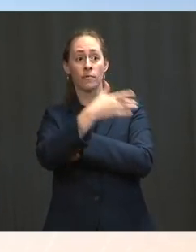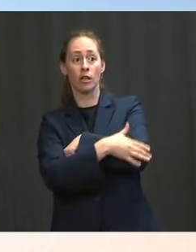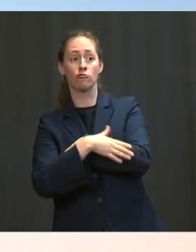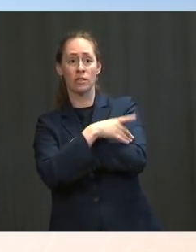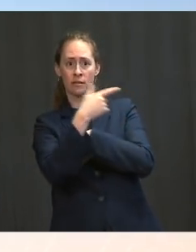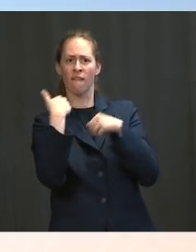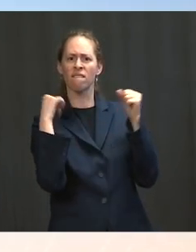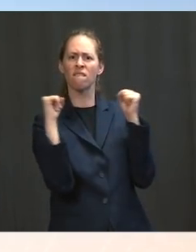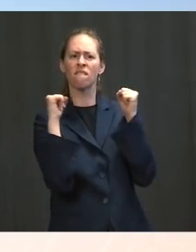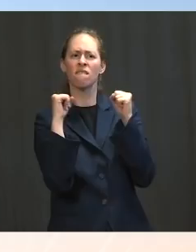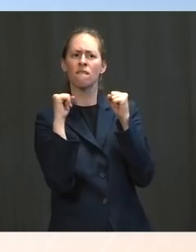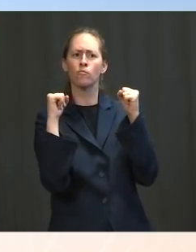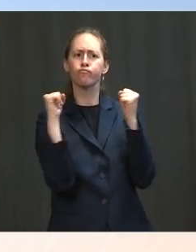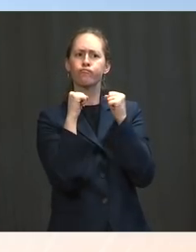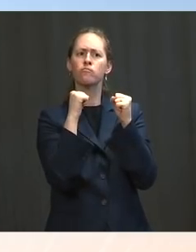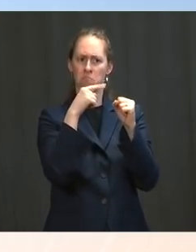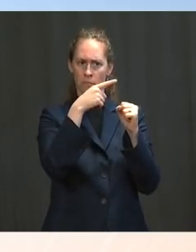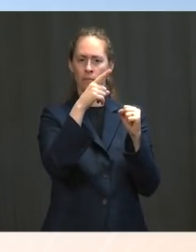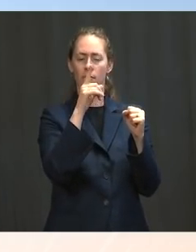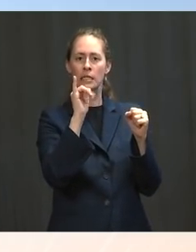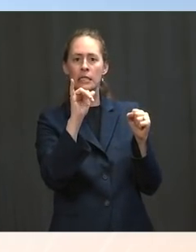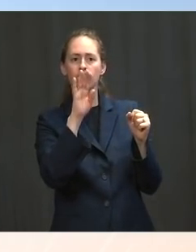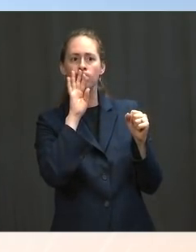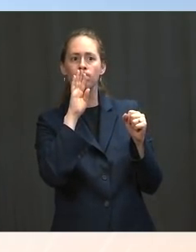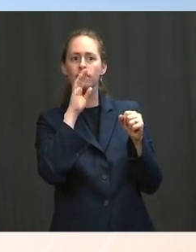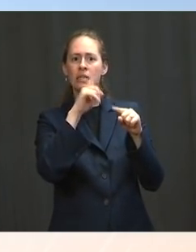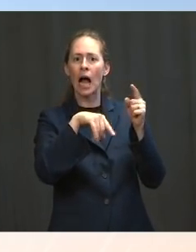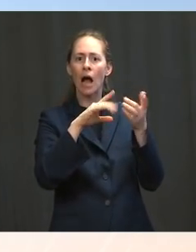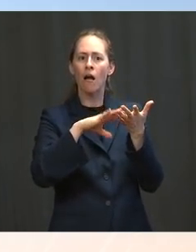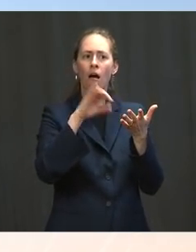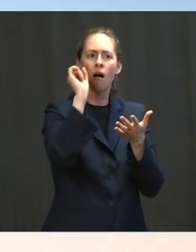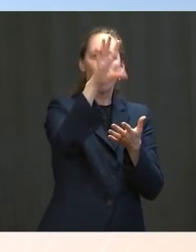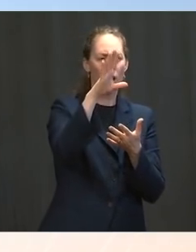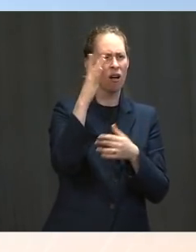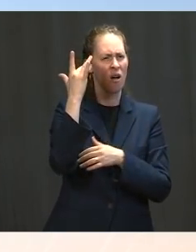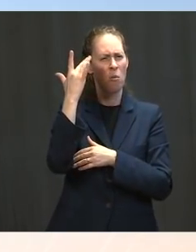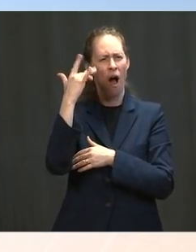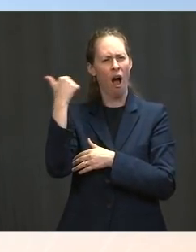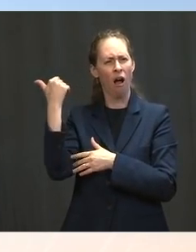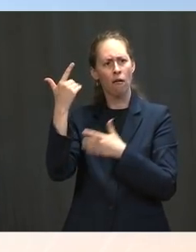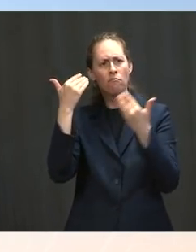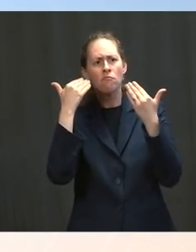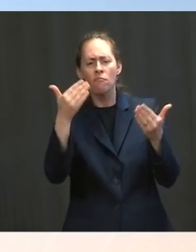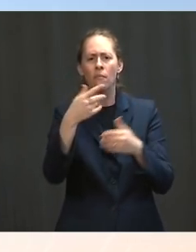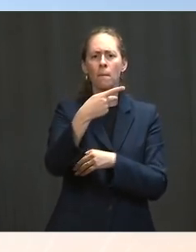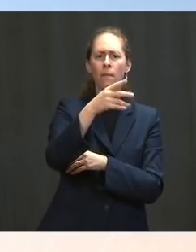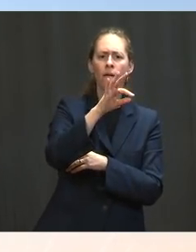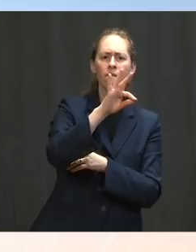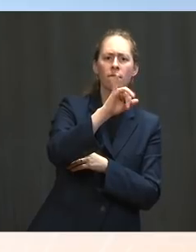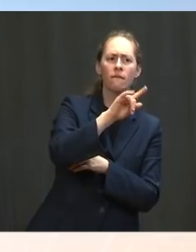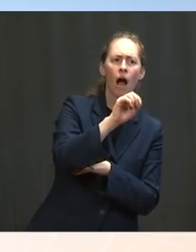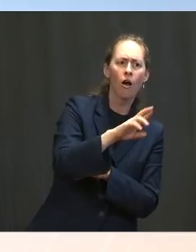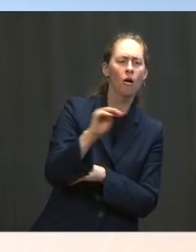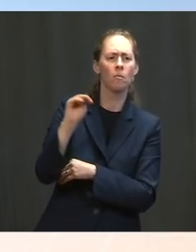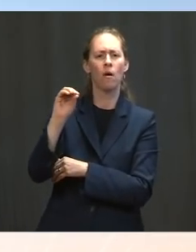why is the administration focusing on Pfizer and Moderna rather than Johnson & Johnson? And then I have another question on the LGBTQ community.